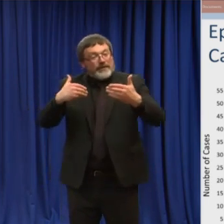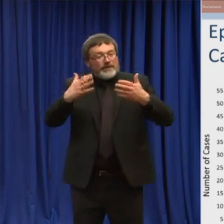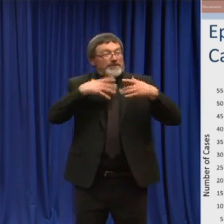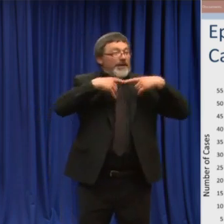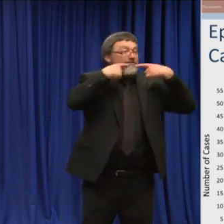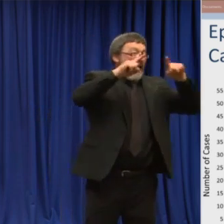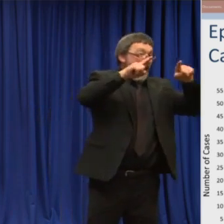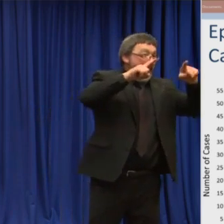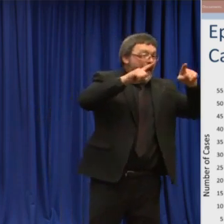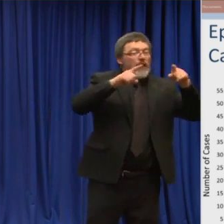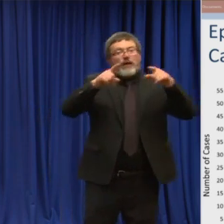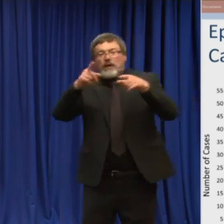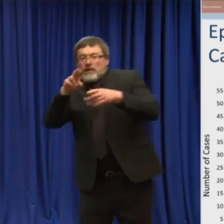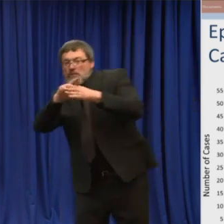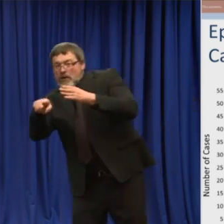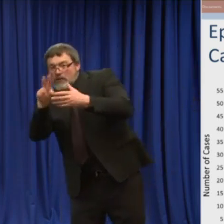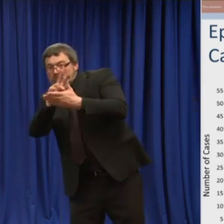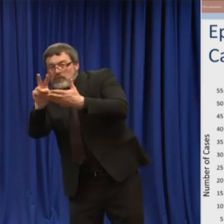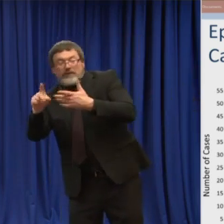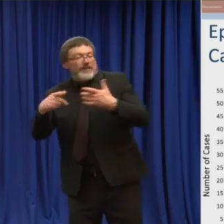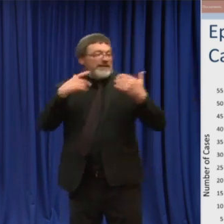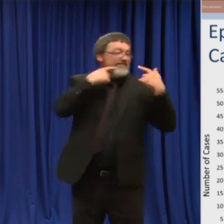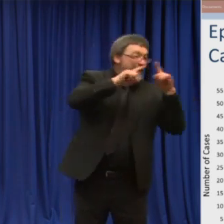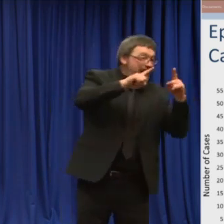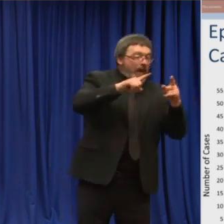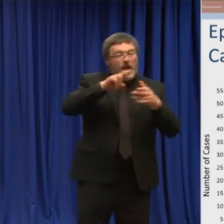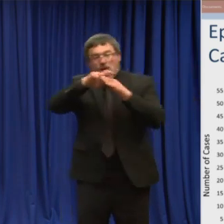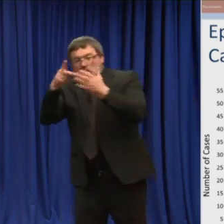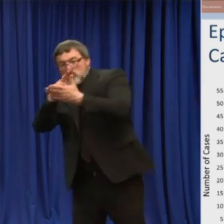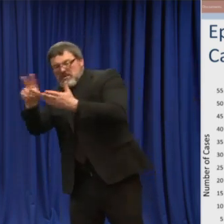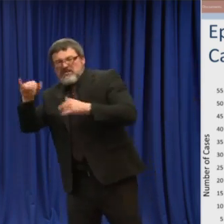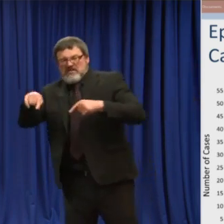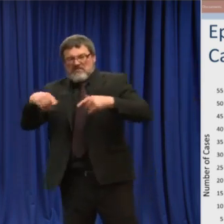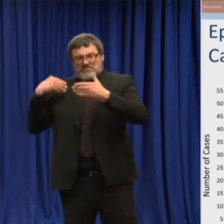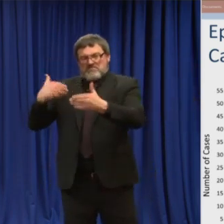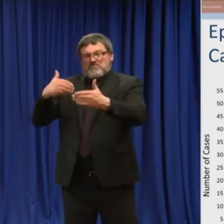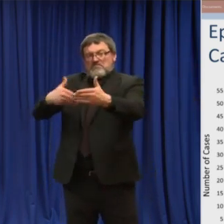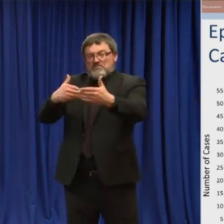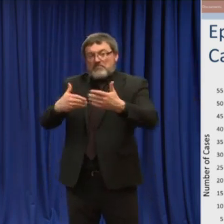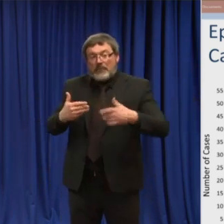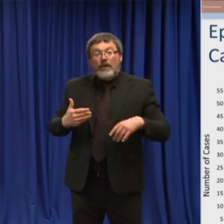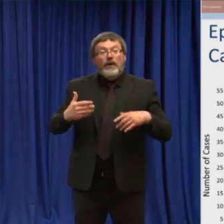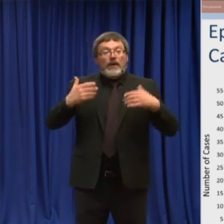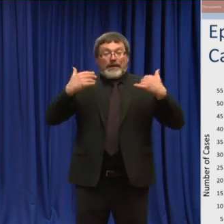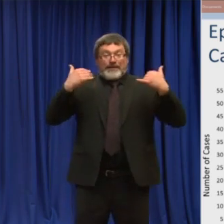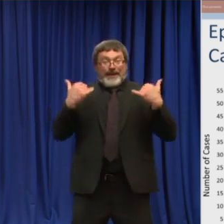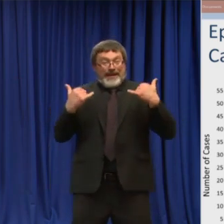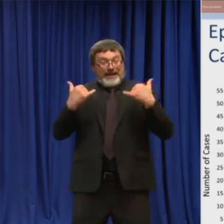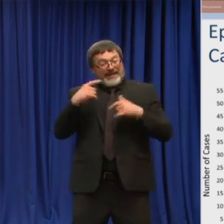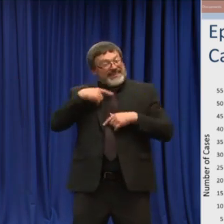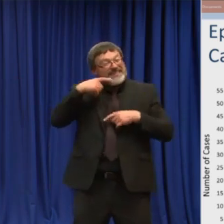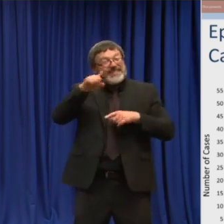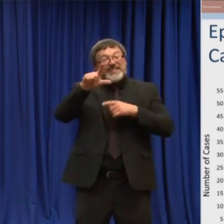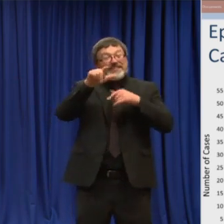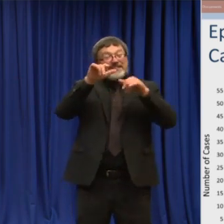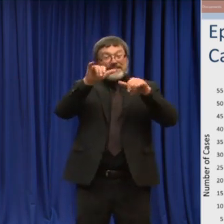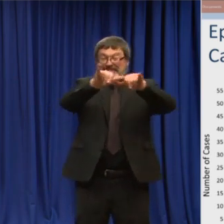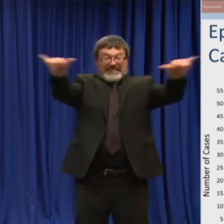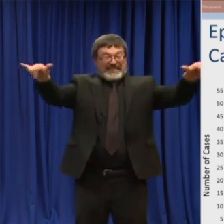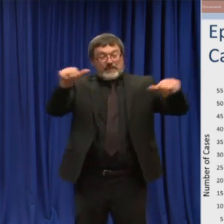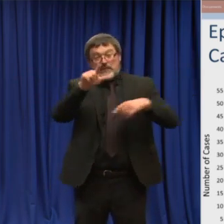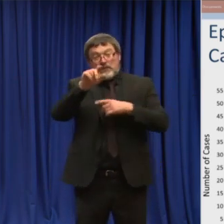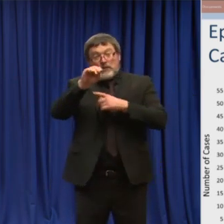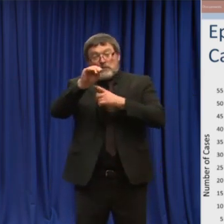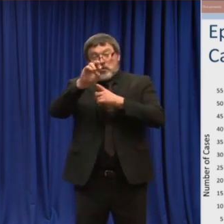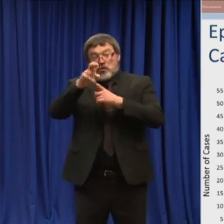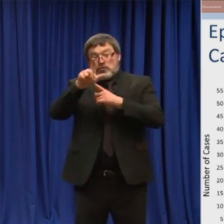I THINK WE STILL HAVE YET TO SEE THE FULL IMPACT OF THE STAY-AT-HOME ORDER AND THE INCREASED SOCIAL DISTANCING INTERVENTIONS THAT HAVE TAKEN PLACE OVER THE LAST COUPLE OF